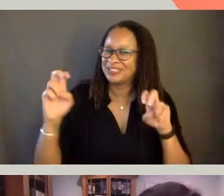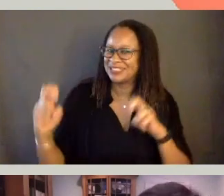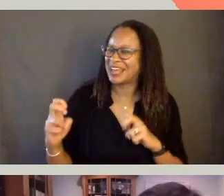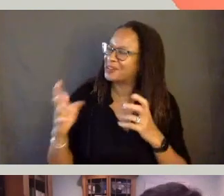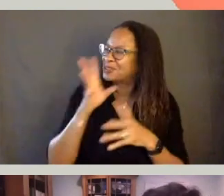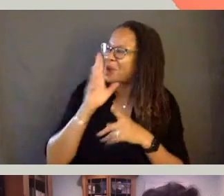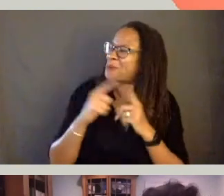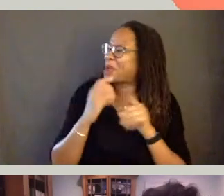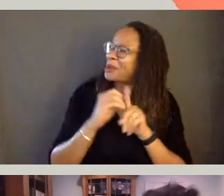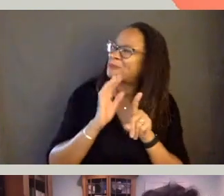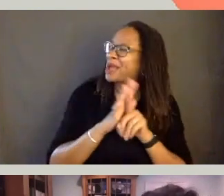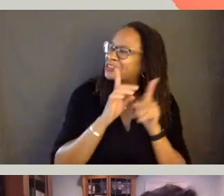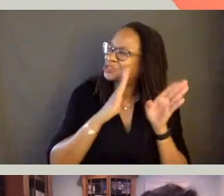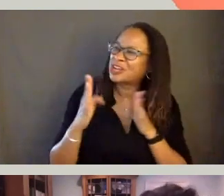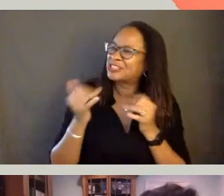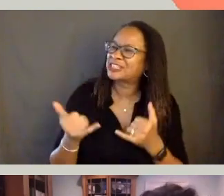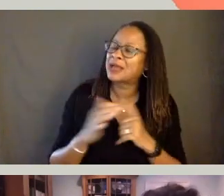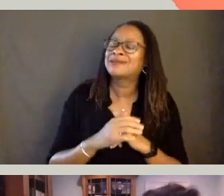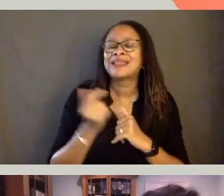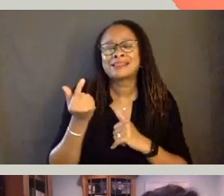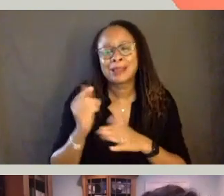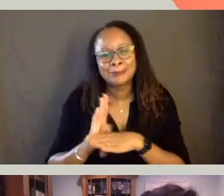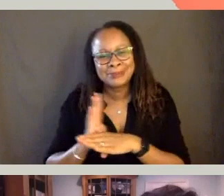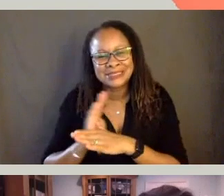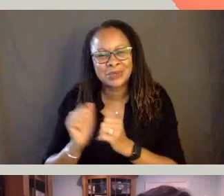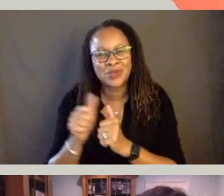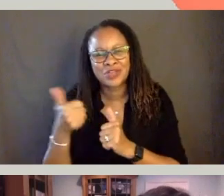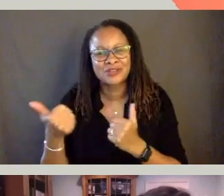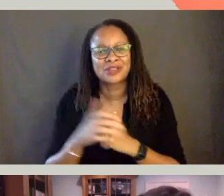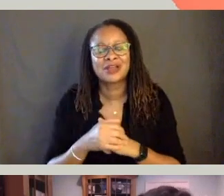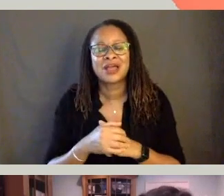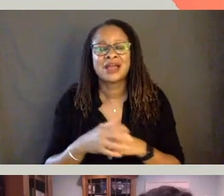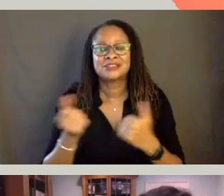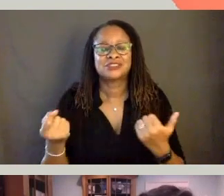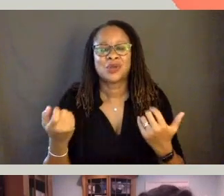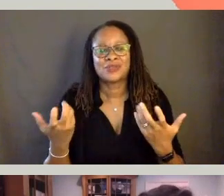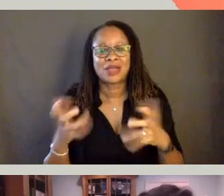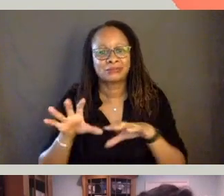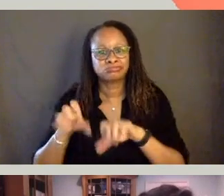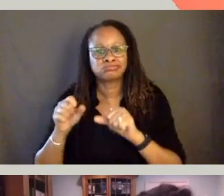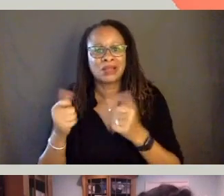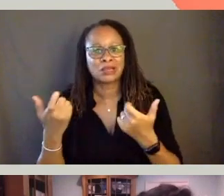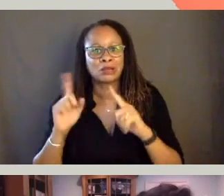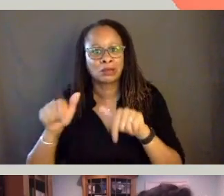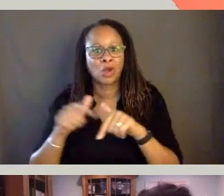is intention with how the hell am I gonna get mass and the people in my community so they can go and vote.